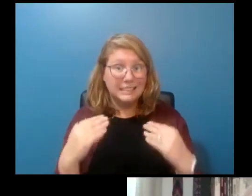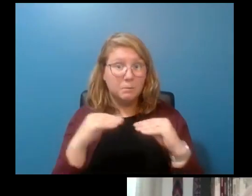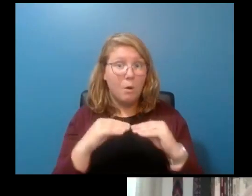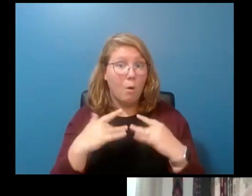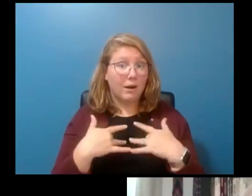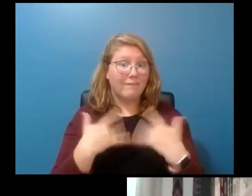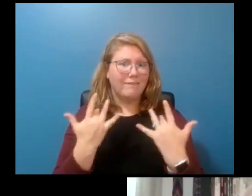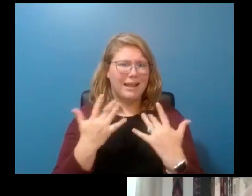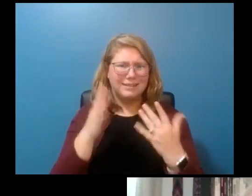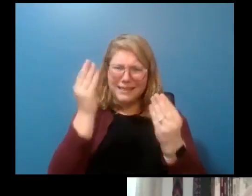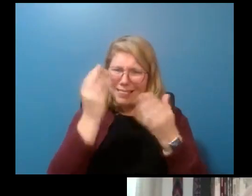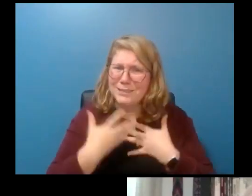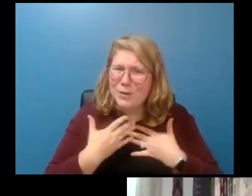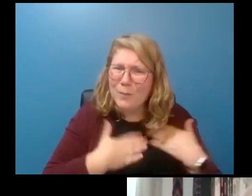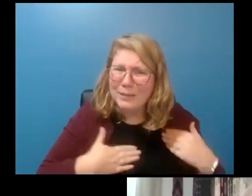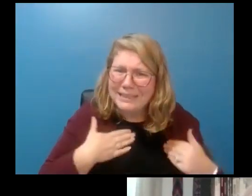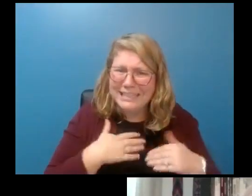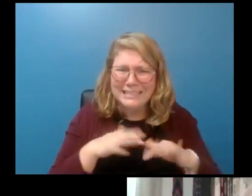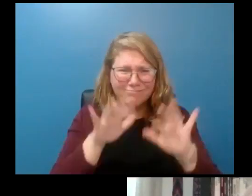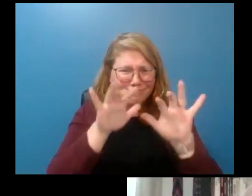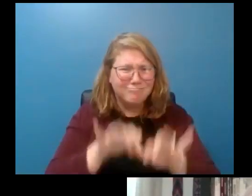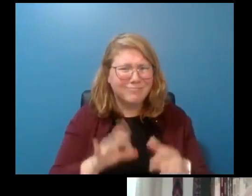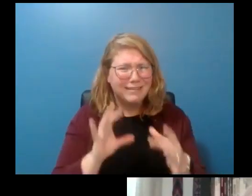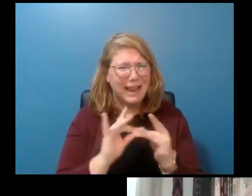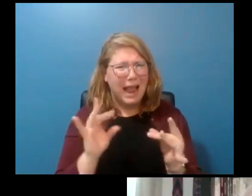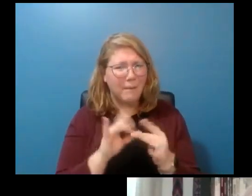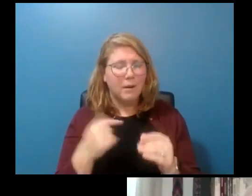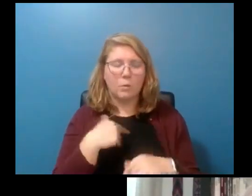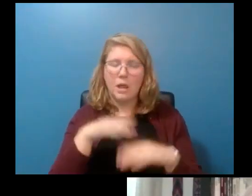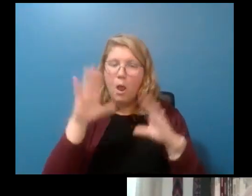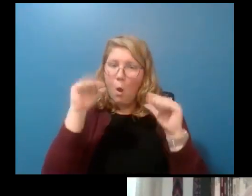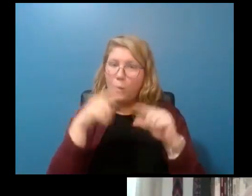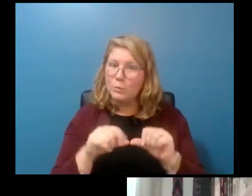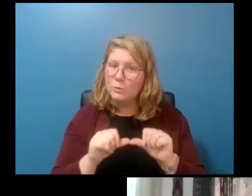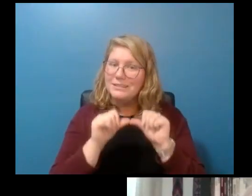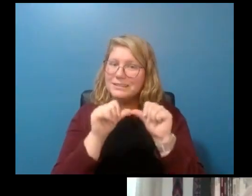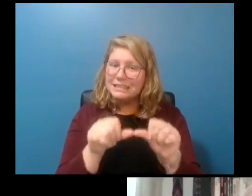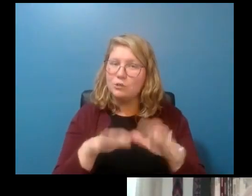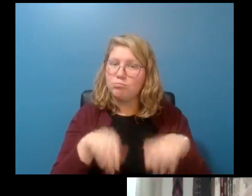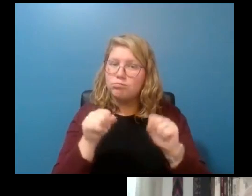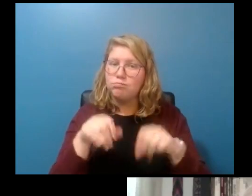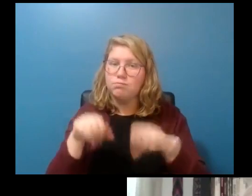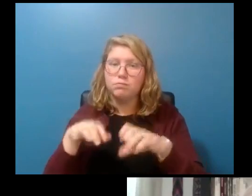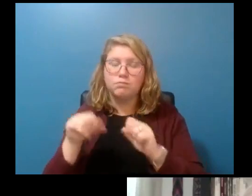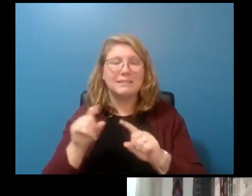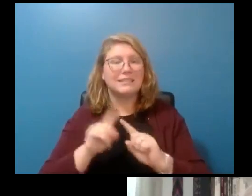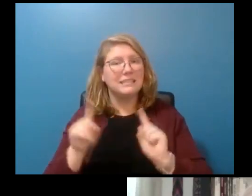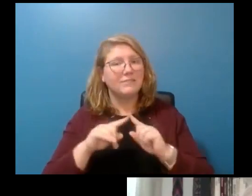are not. And we have worked very hard on police training, diversions from